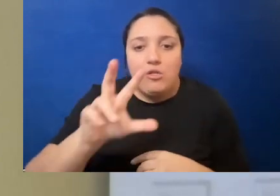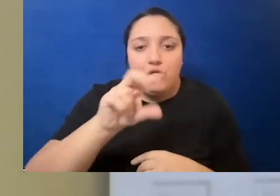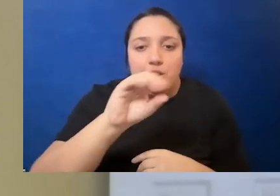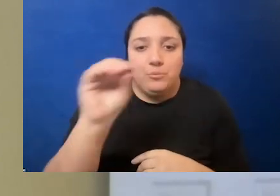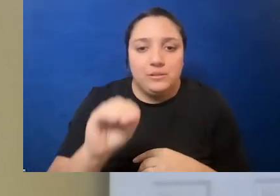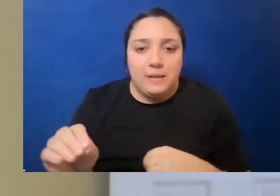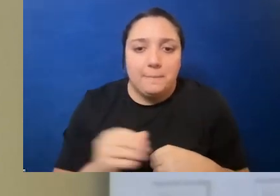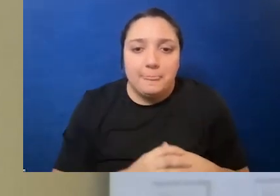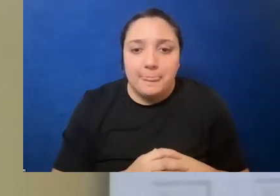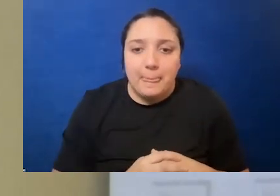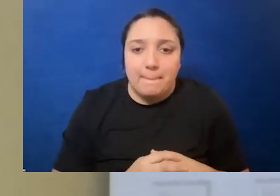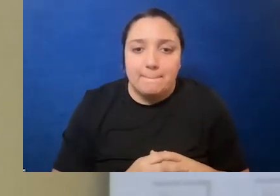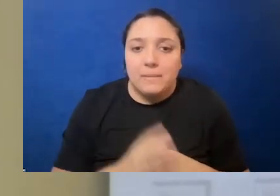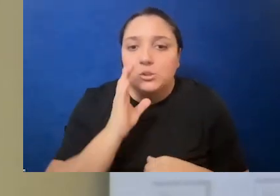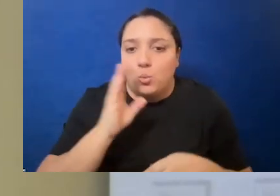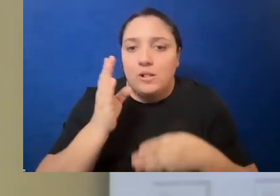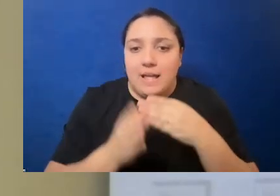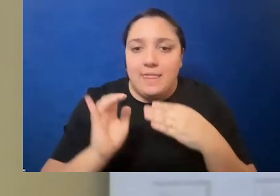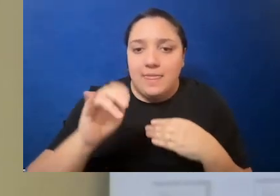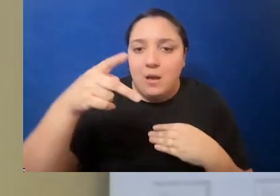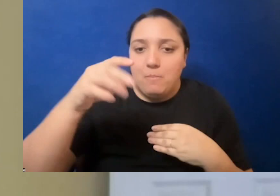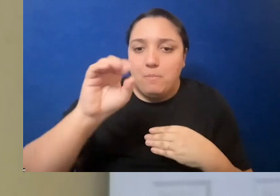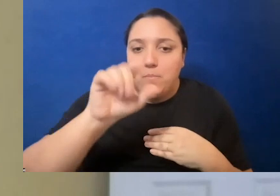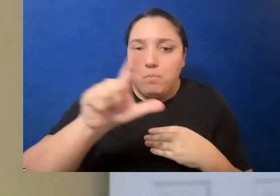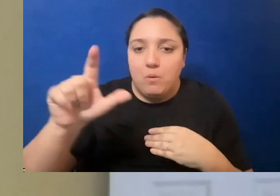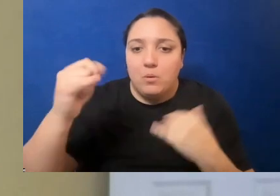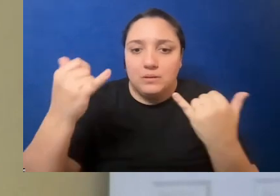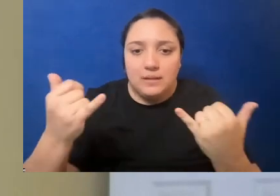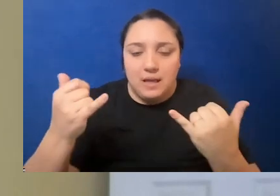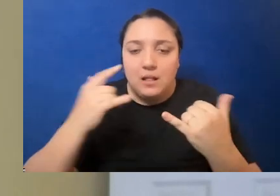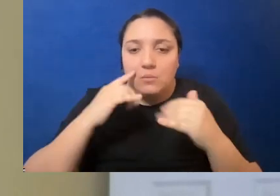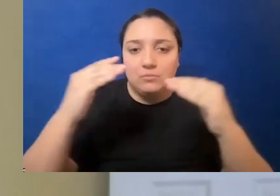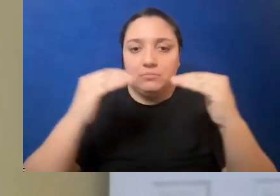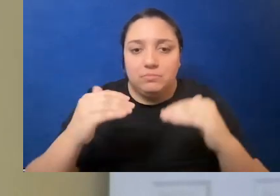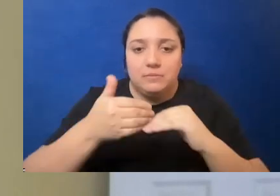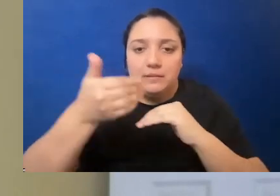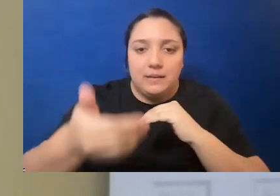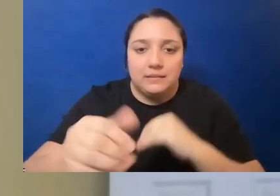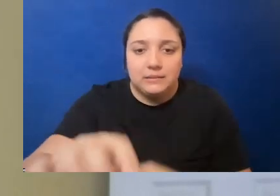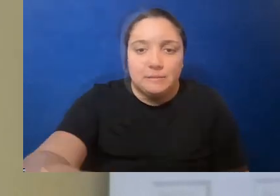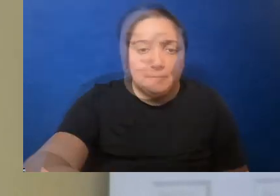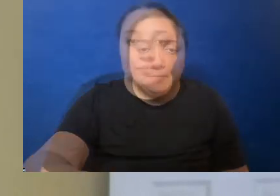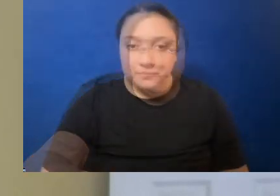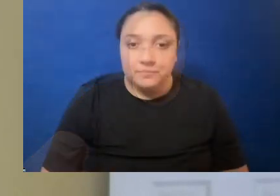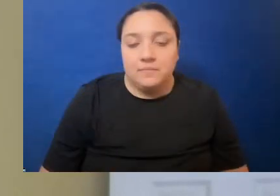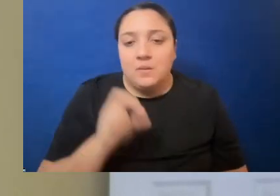PAINTS AT 20% AND OTHER SERVICE PROVIDERS.